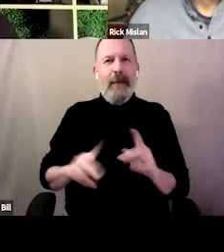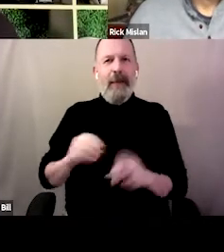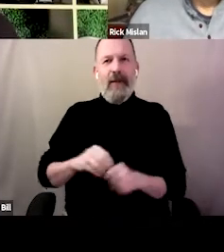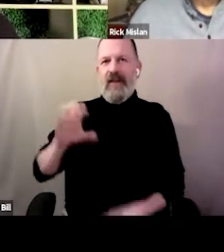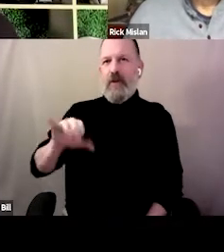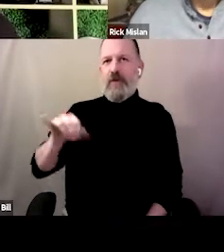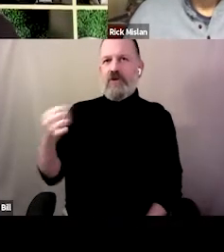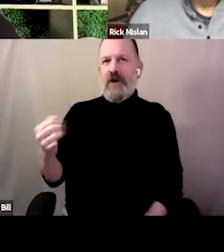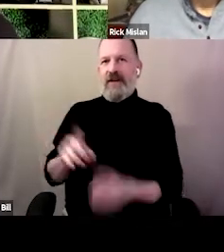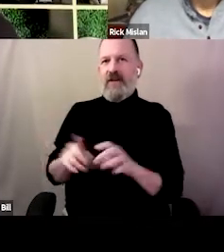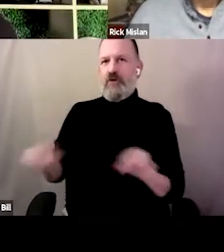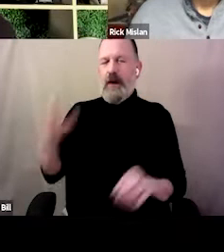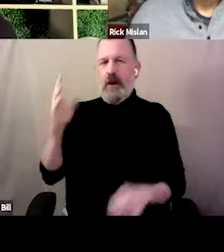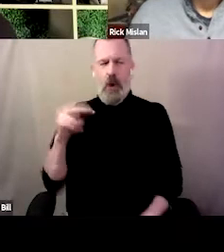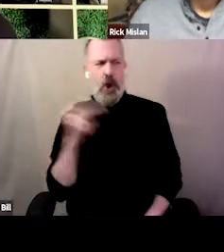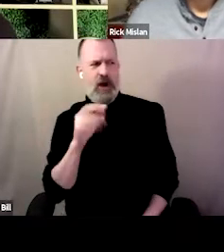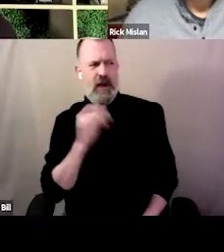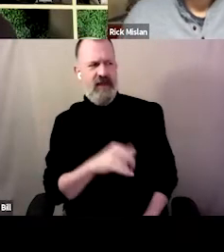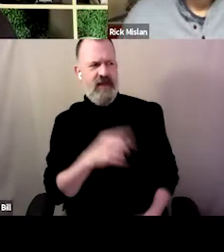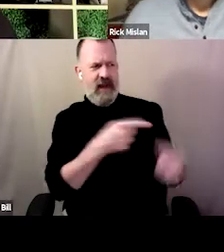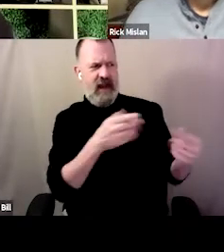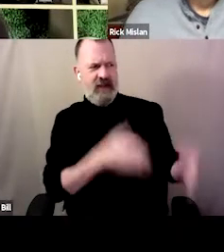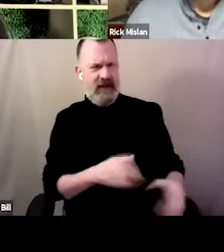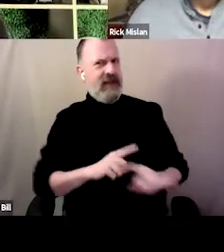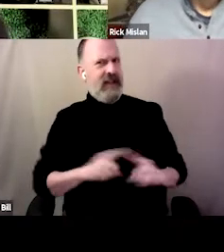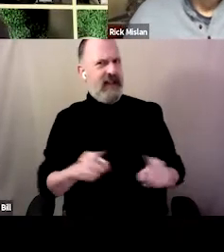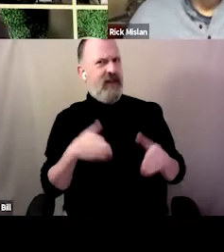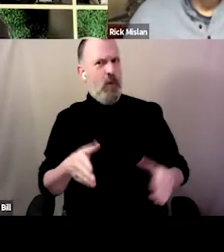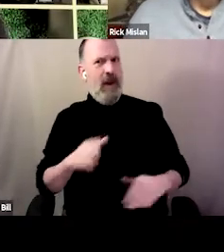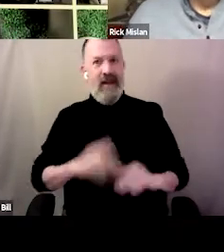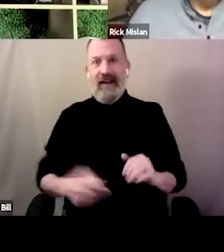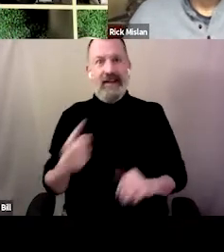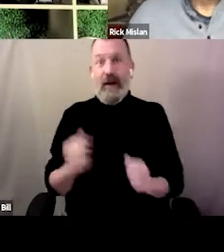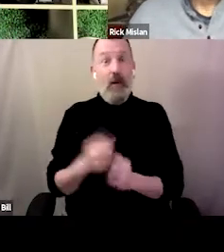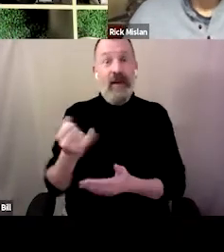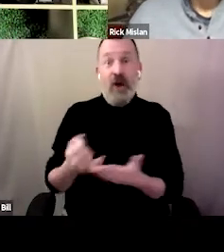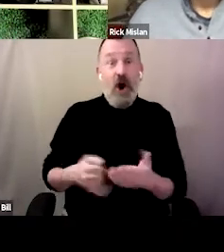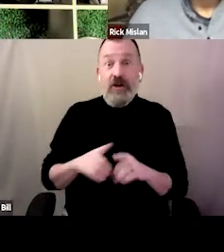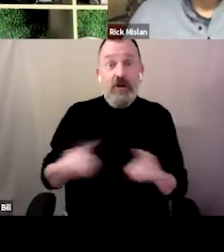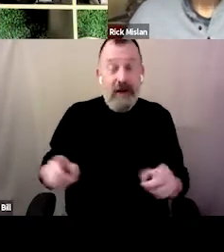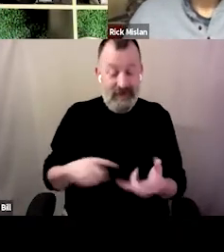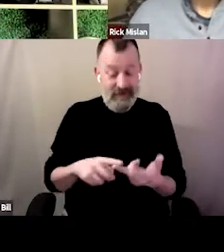look at that actor and that issue in a totally different way than someone with an art degree. CalebBarlow: in a totally different way than someone with a psychology degree